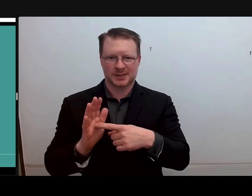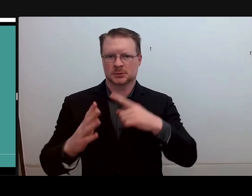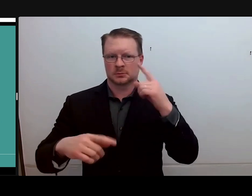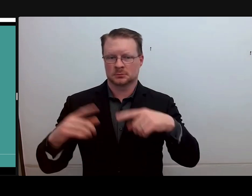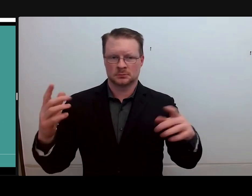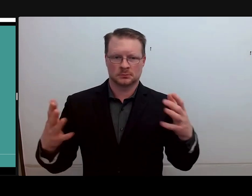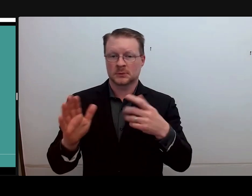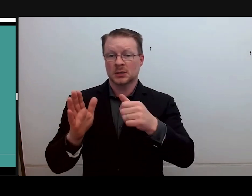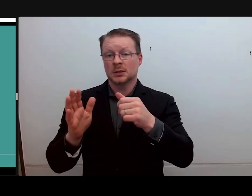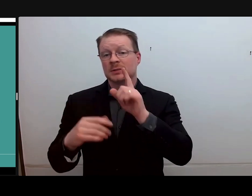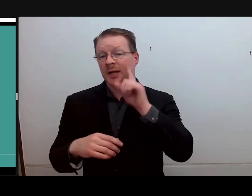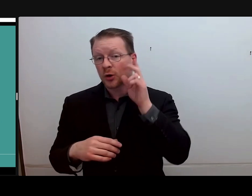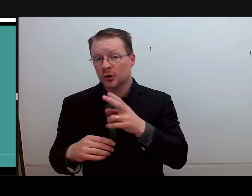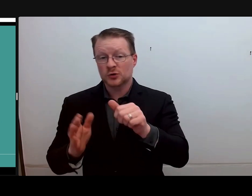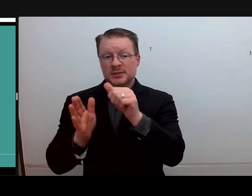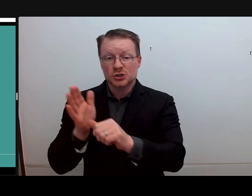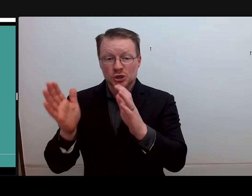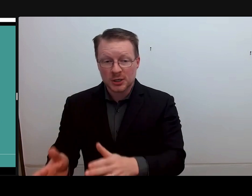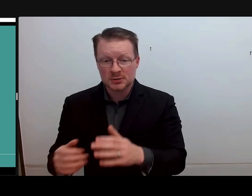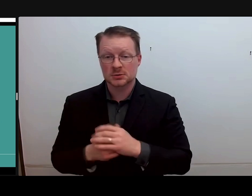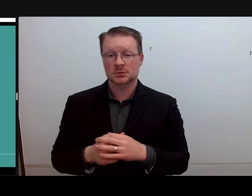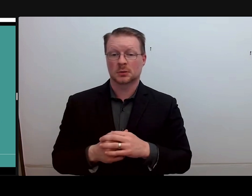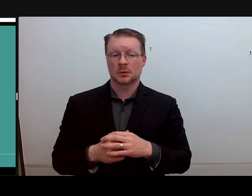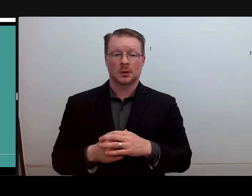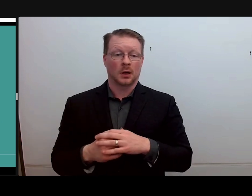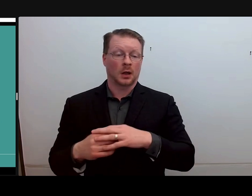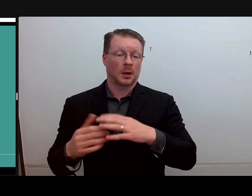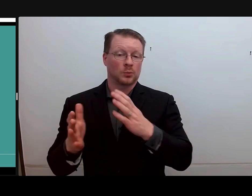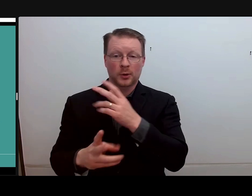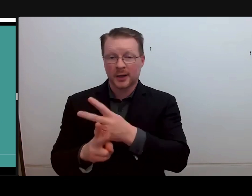That picture represents deaf and hard-of-hearing surgeons,